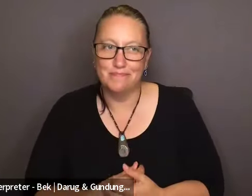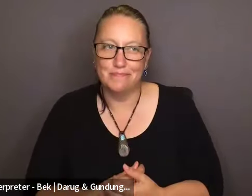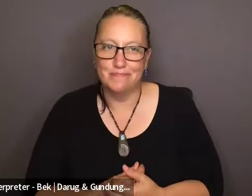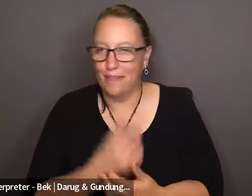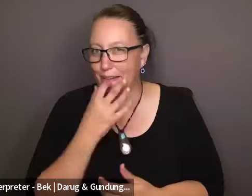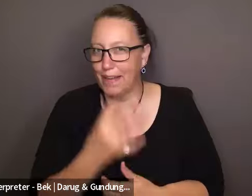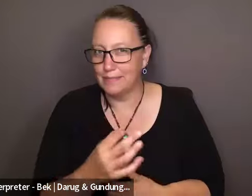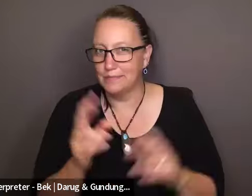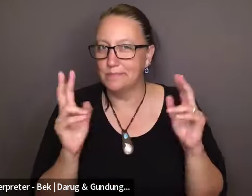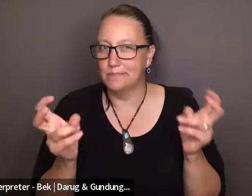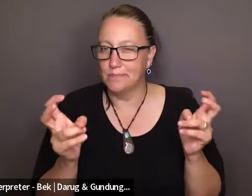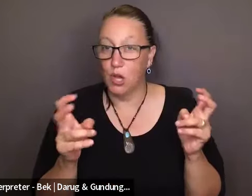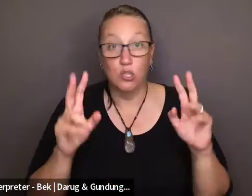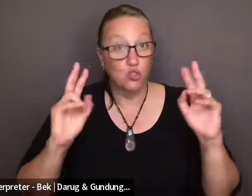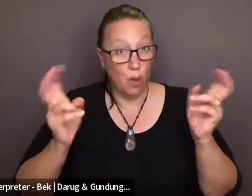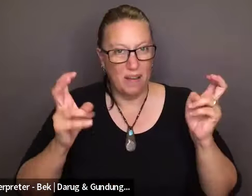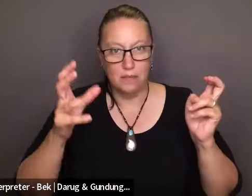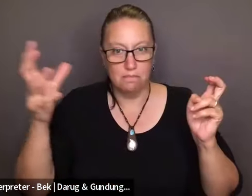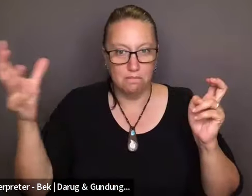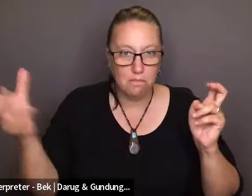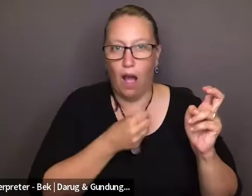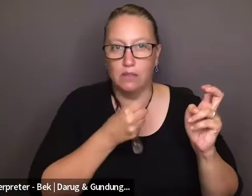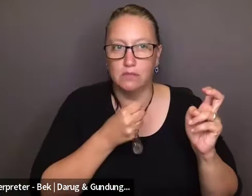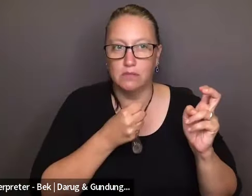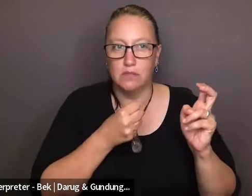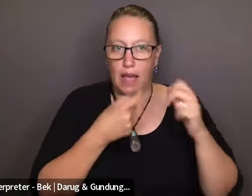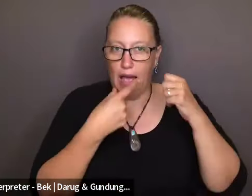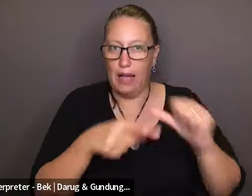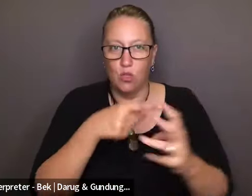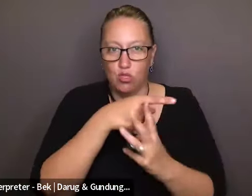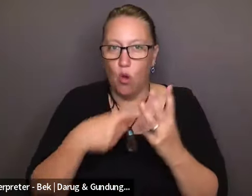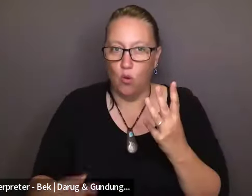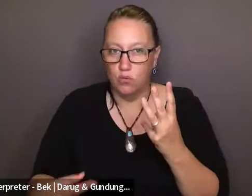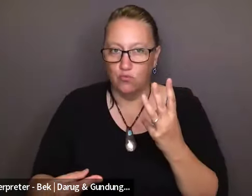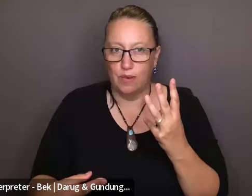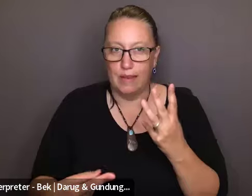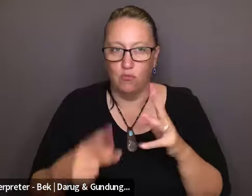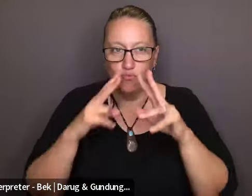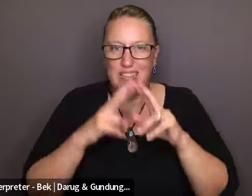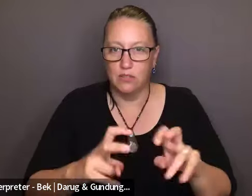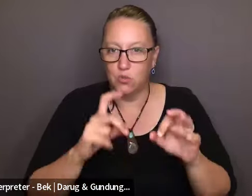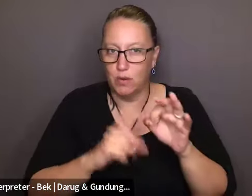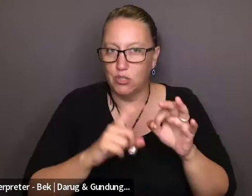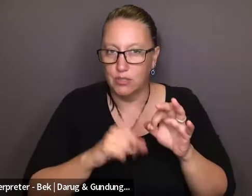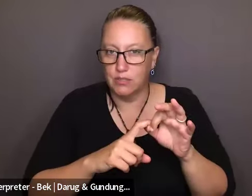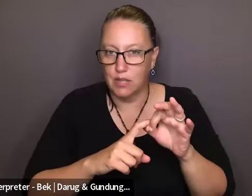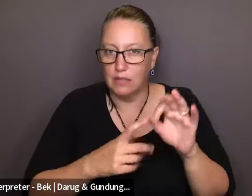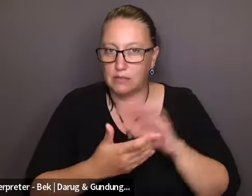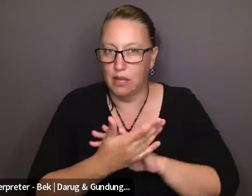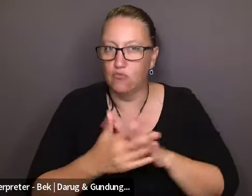Belinda's question, and I might just - so you're not just hearing my voice, is must the topic area